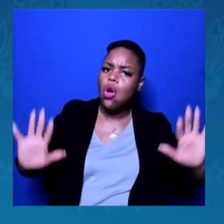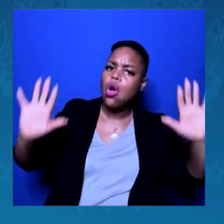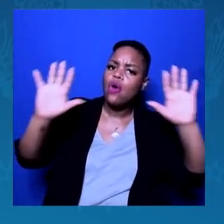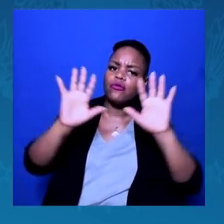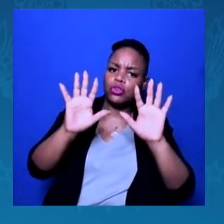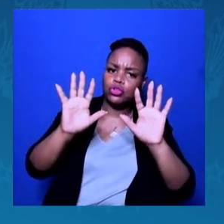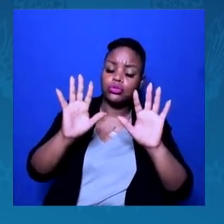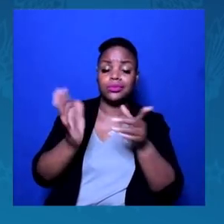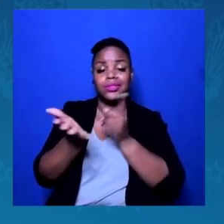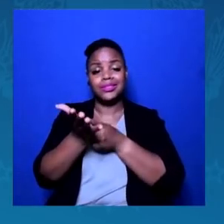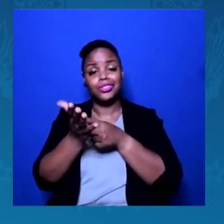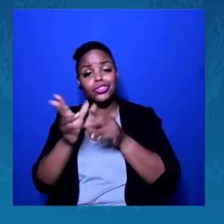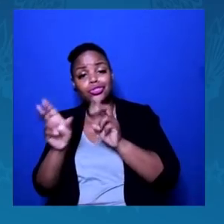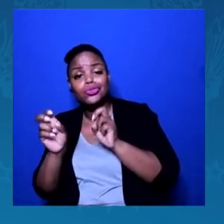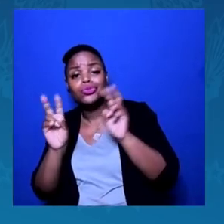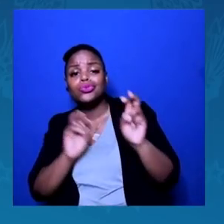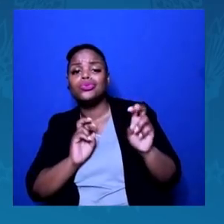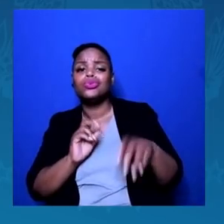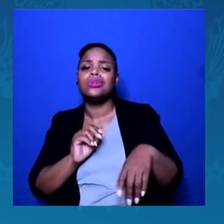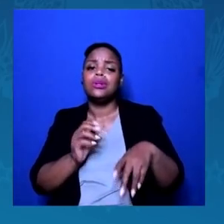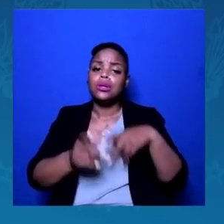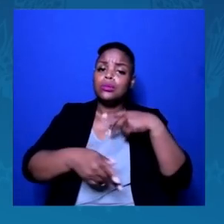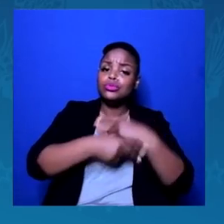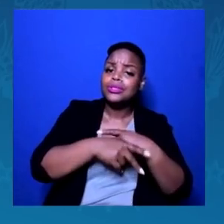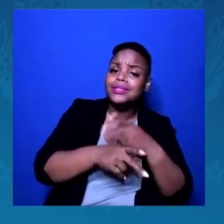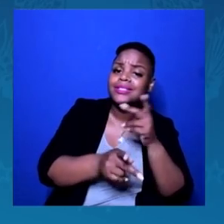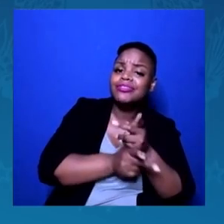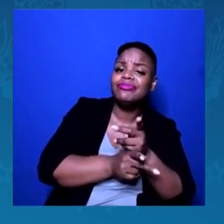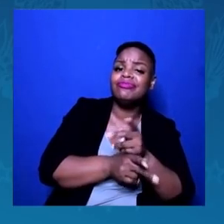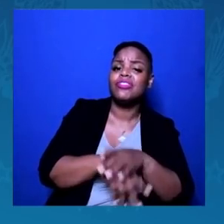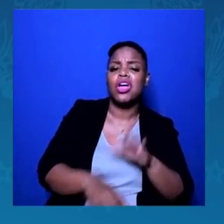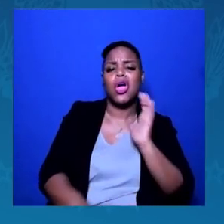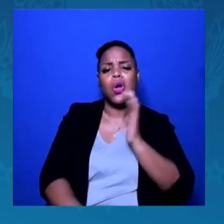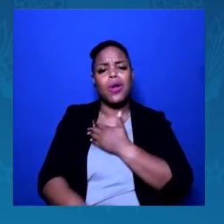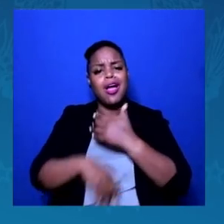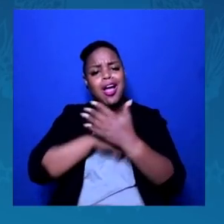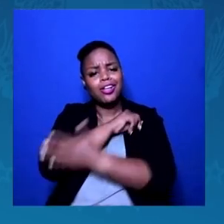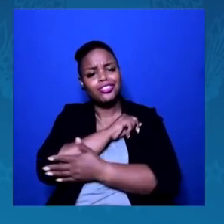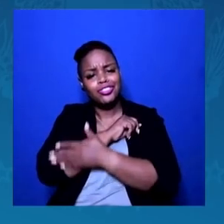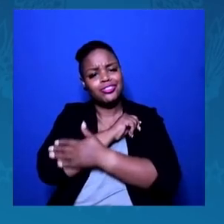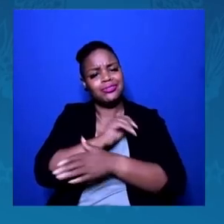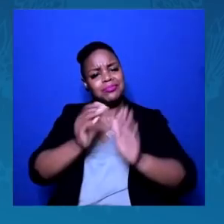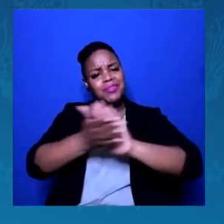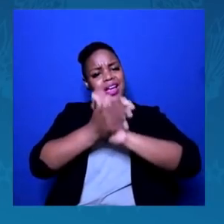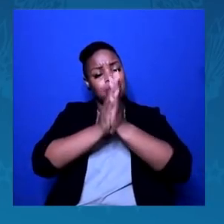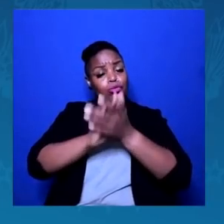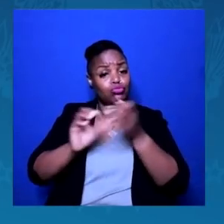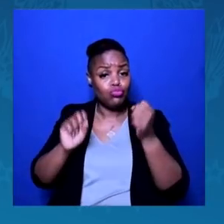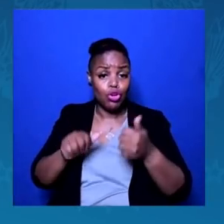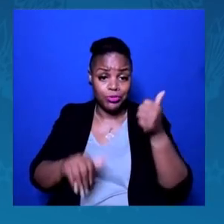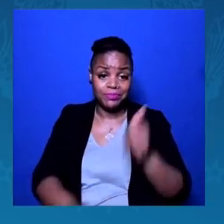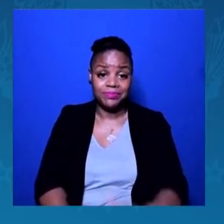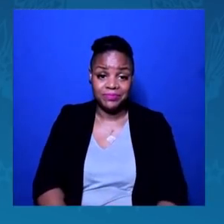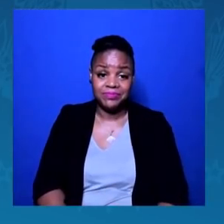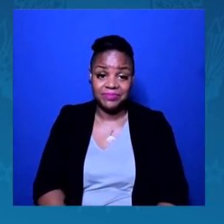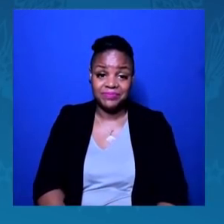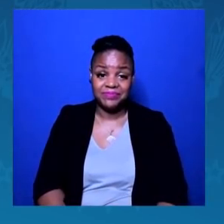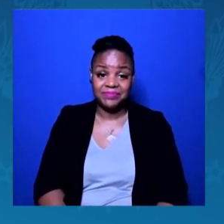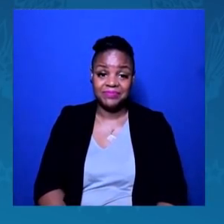the standing of each of our countries. Moderator: And our final question will come from Sally Bronston from NBC.